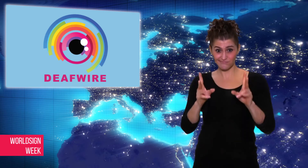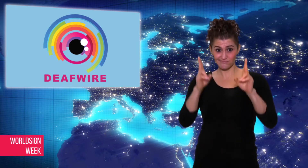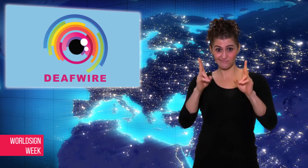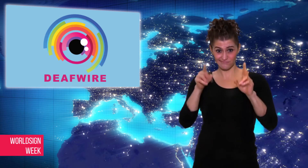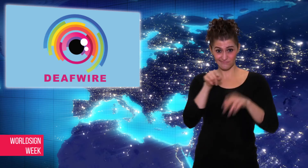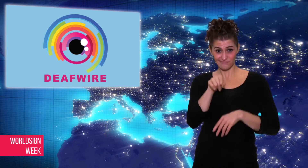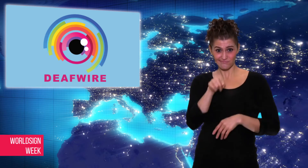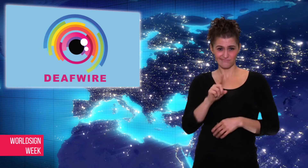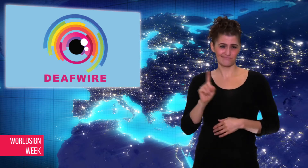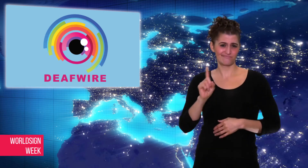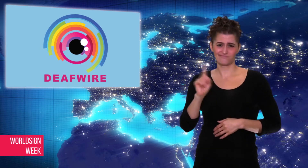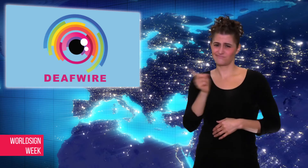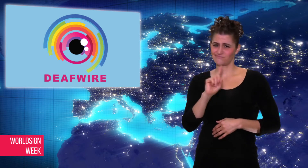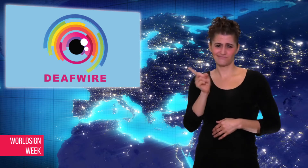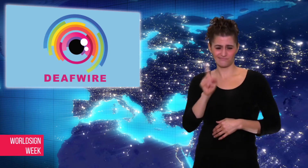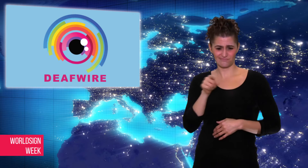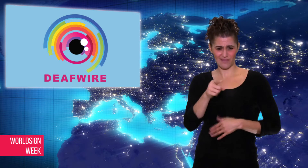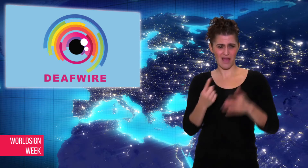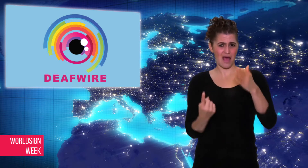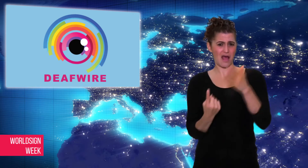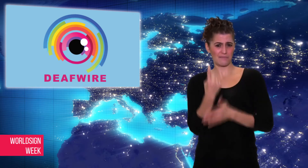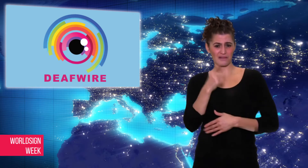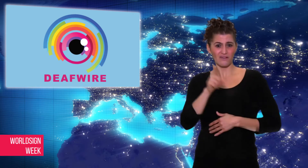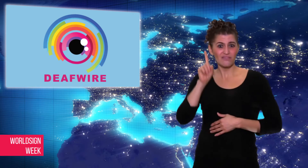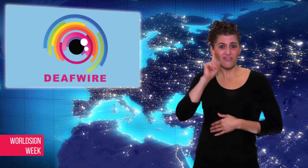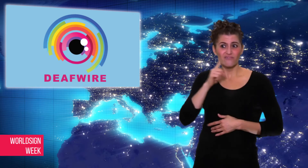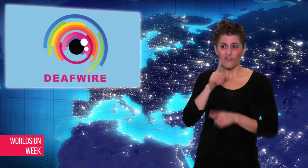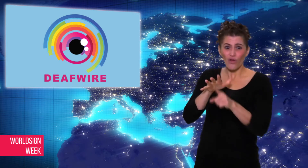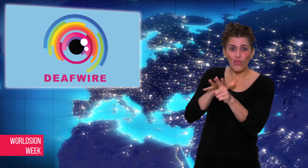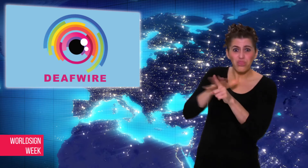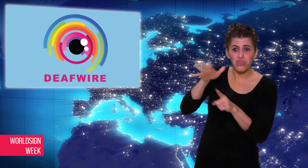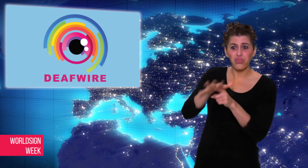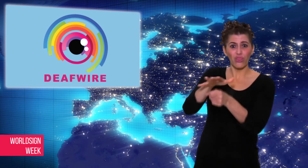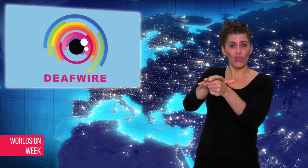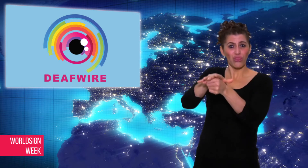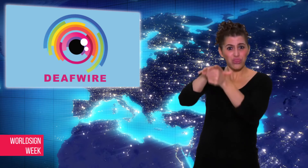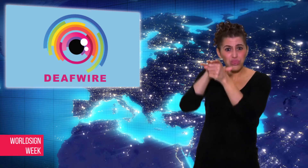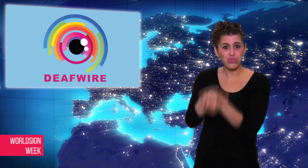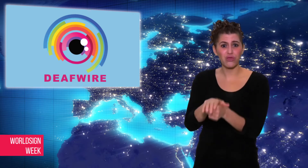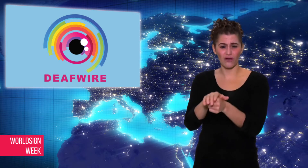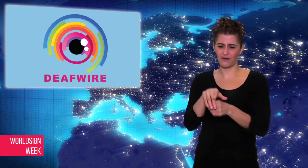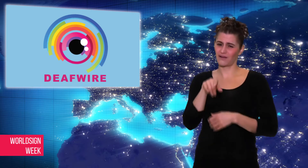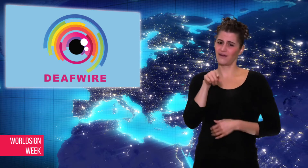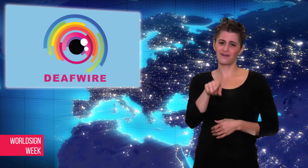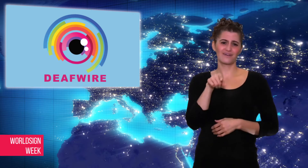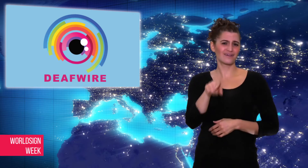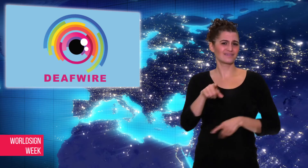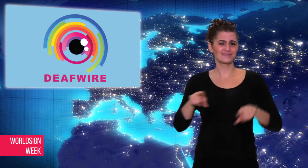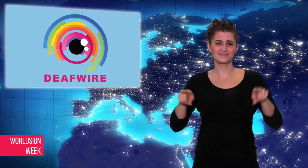disrespectfully including such things